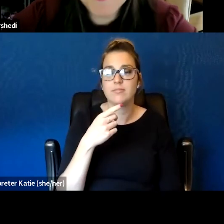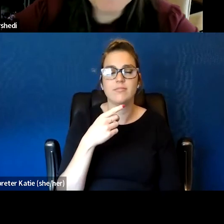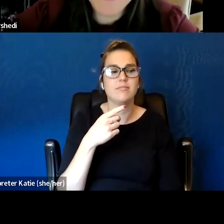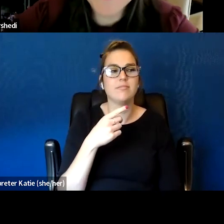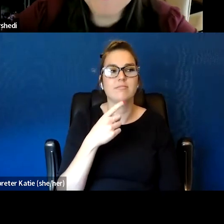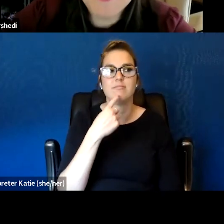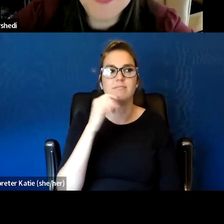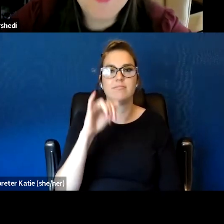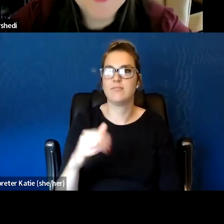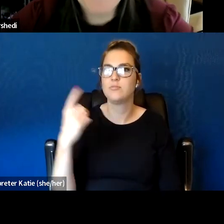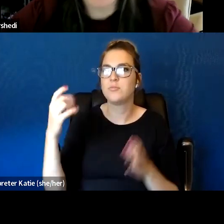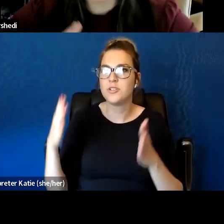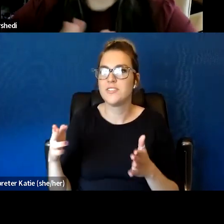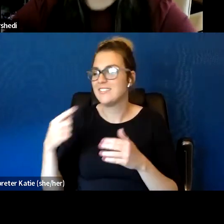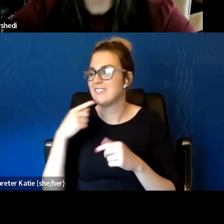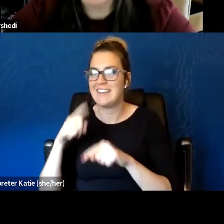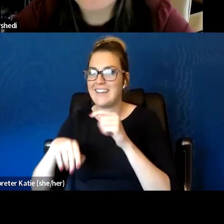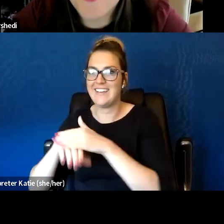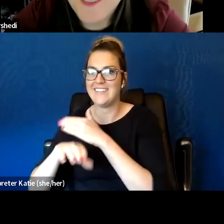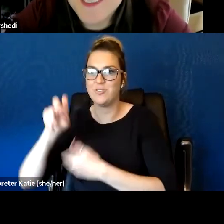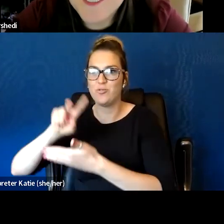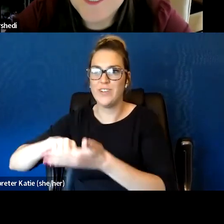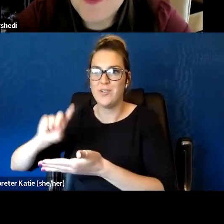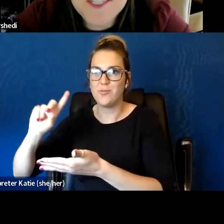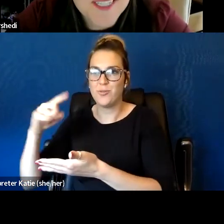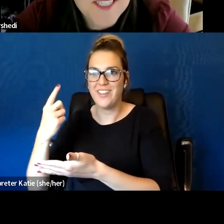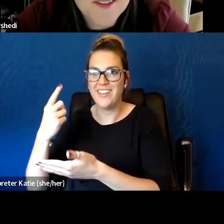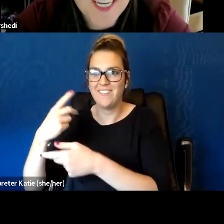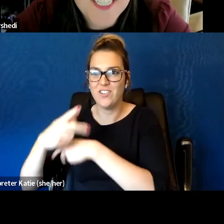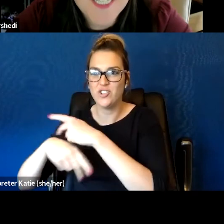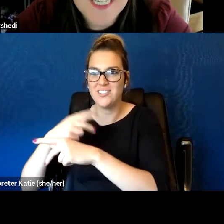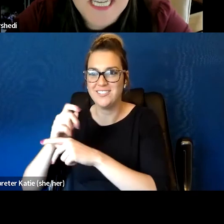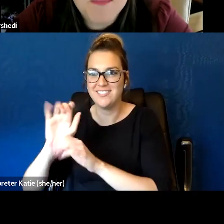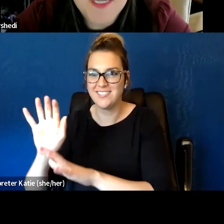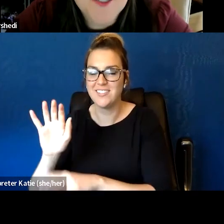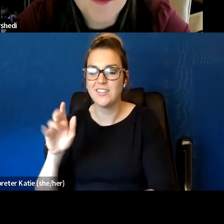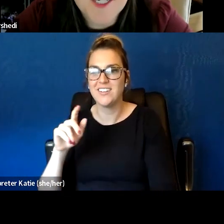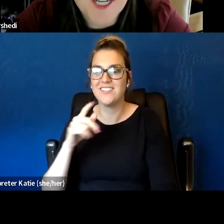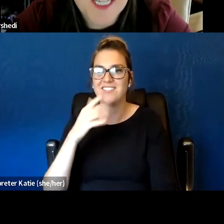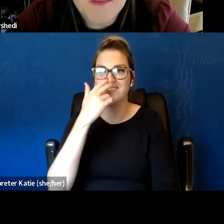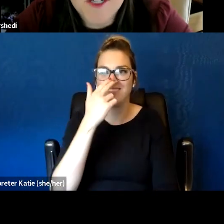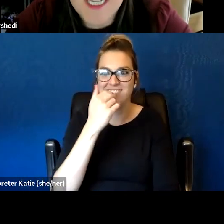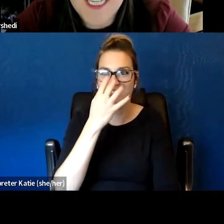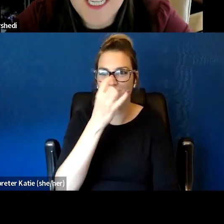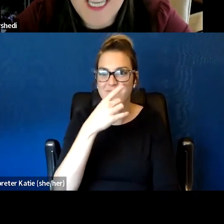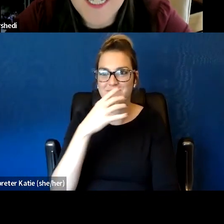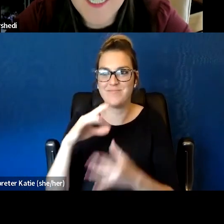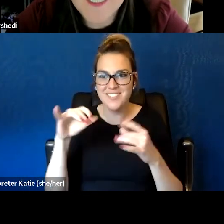We've been able to access read only, but so I think like there's, I think that you mentioned this, you know, that it depends so much on the community,